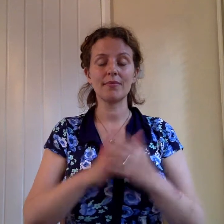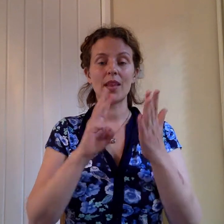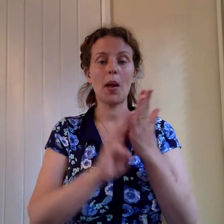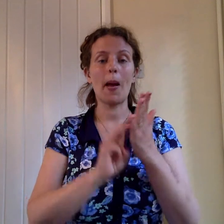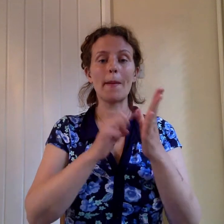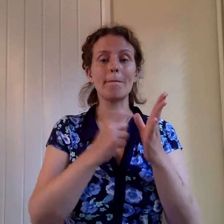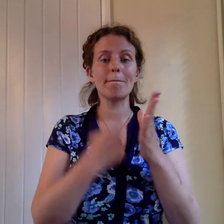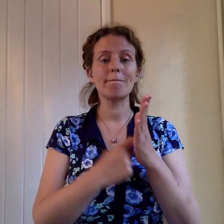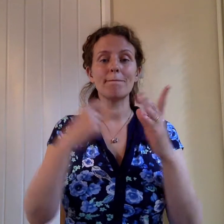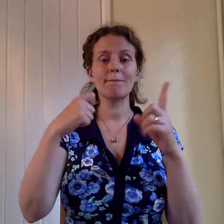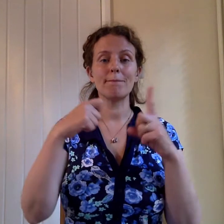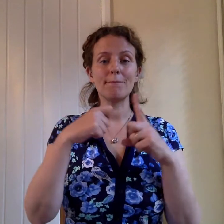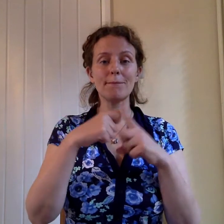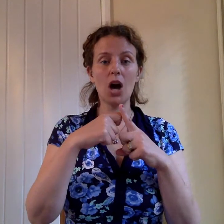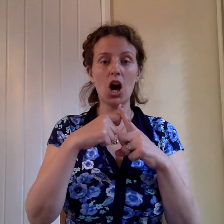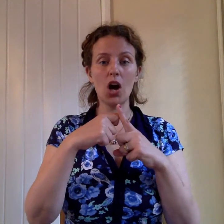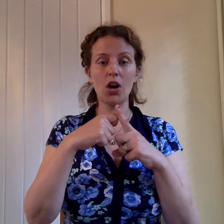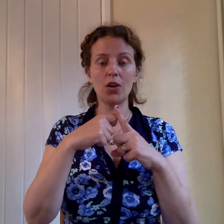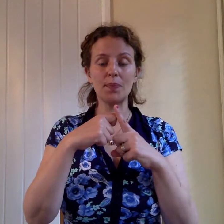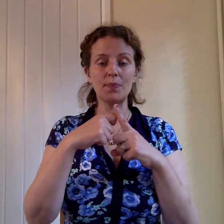MARK